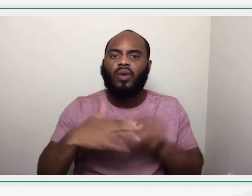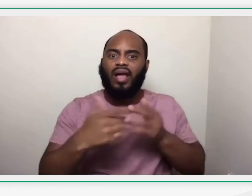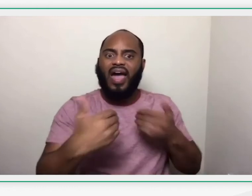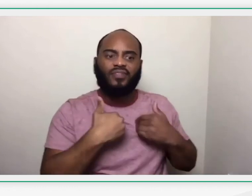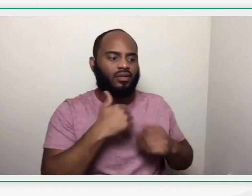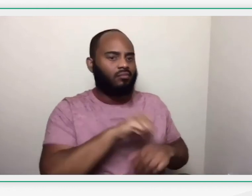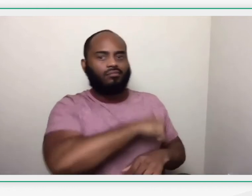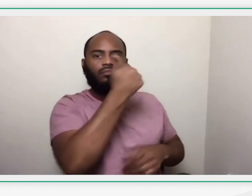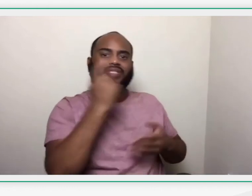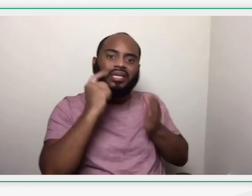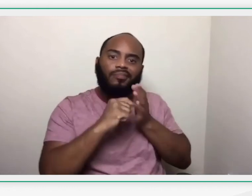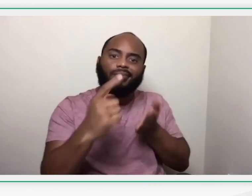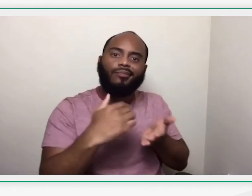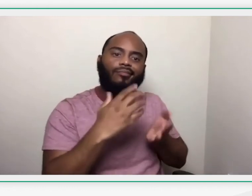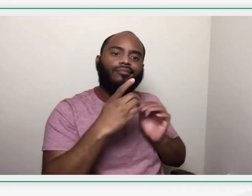And, using a previous loan, if you might already have one.